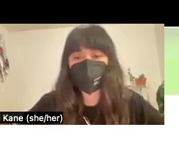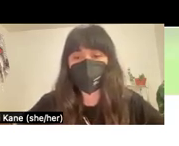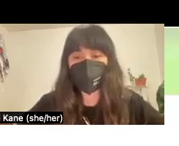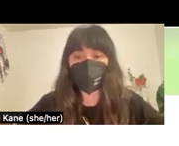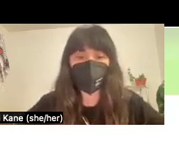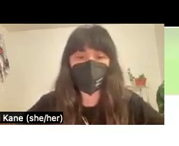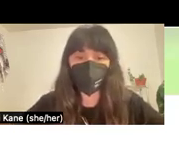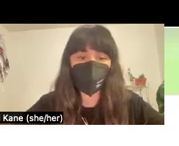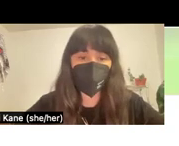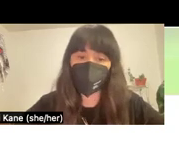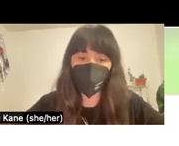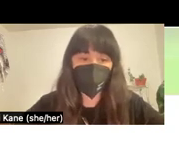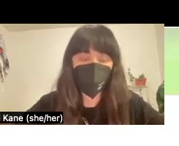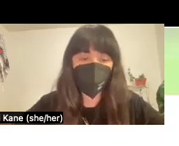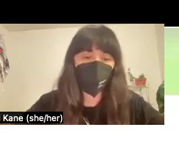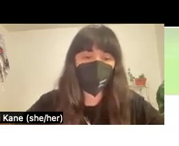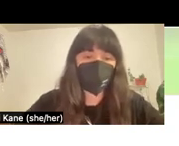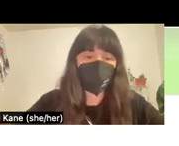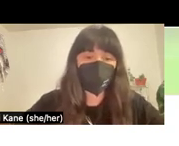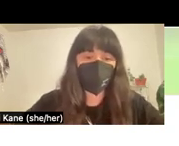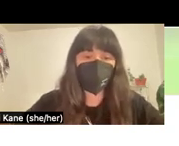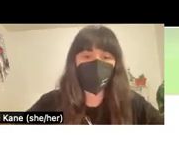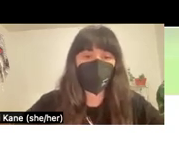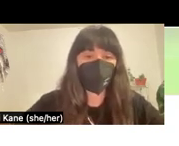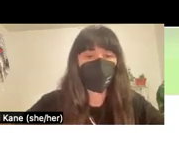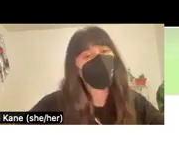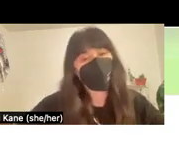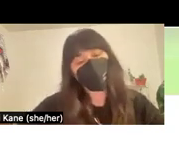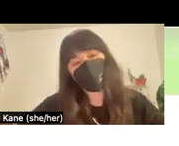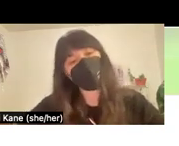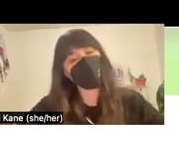um sharing information as part of that care uh there's a lot more to our work but we're